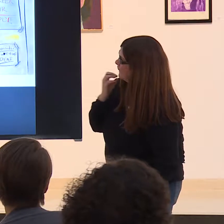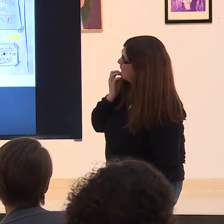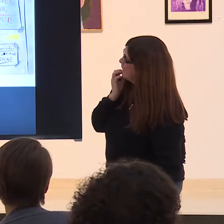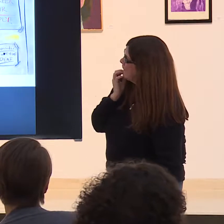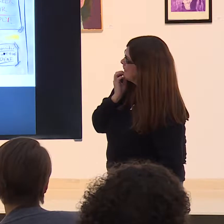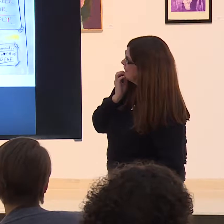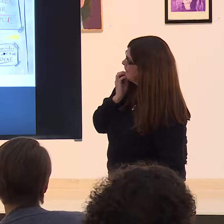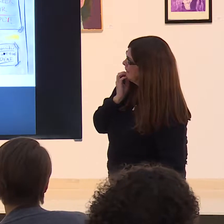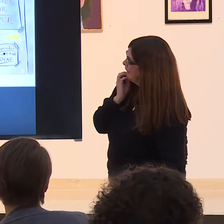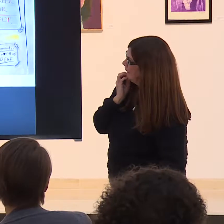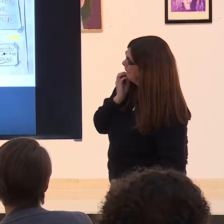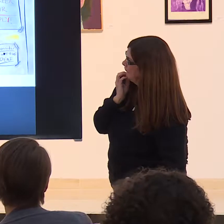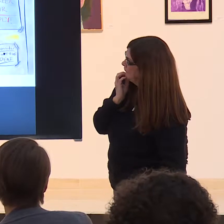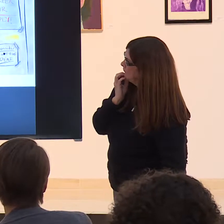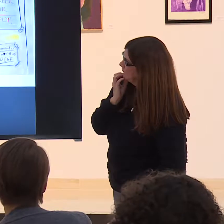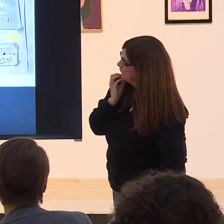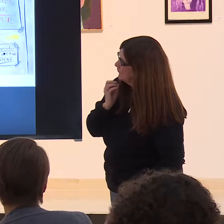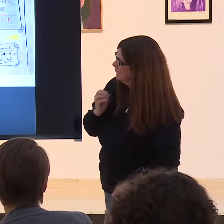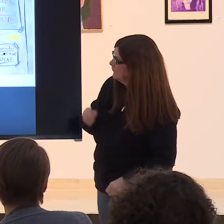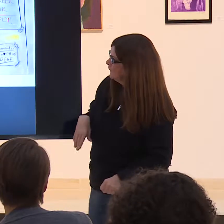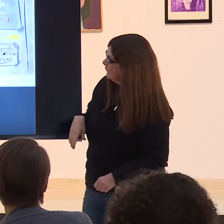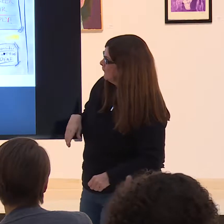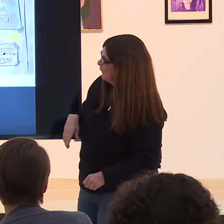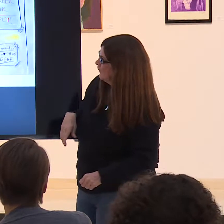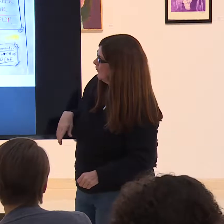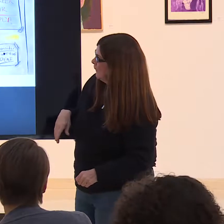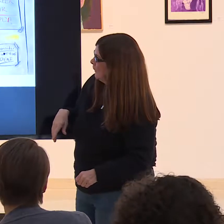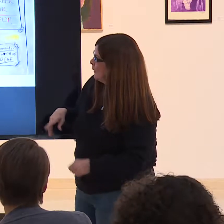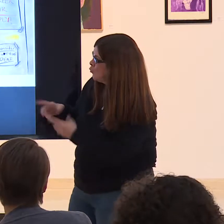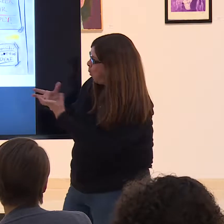and you can see different artist renditions of this theme.